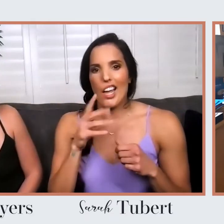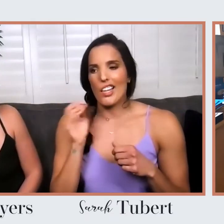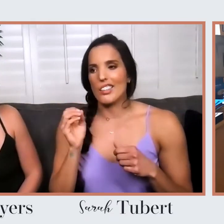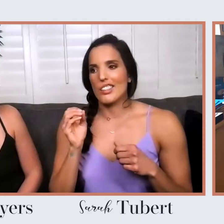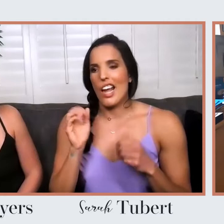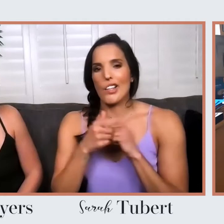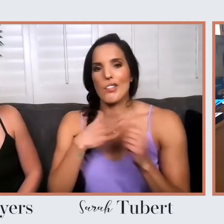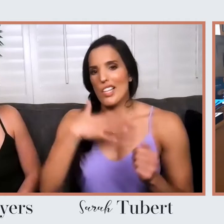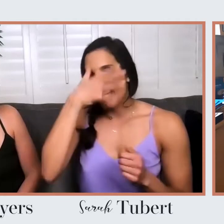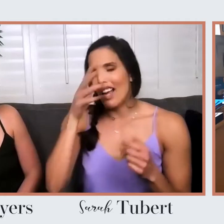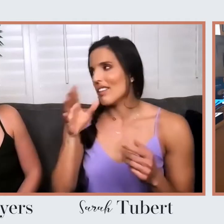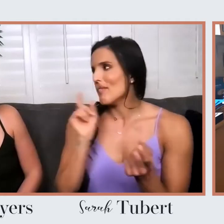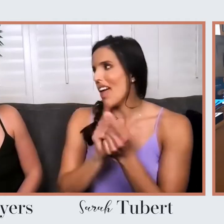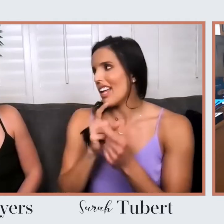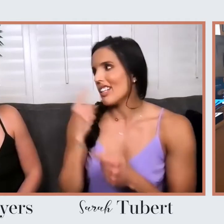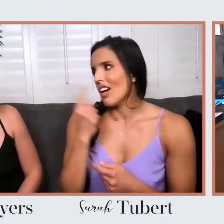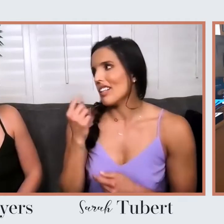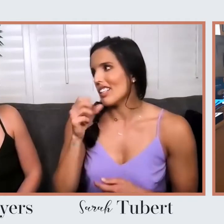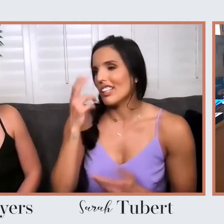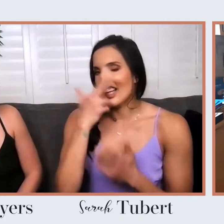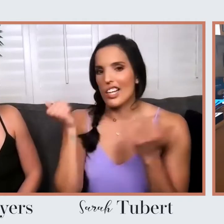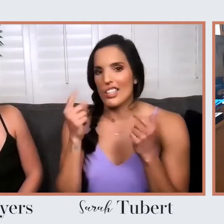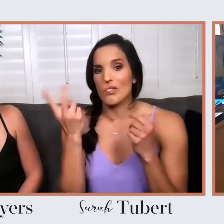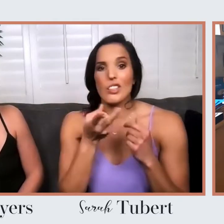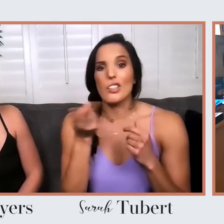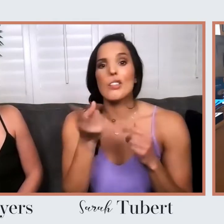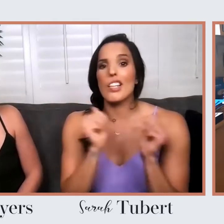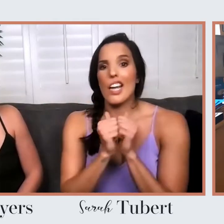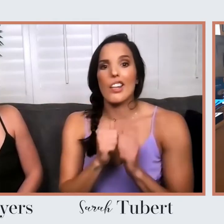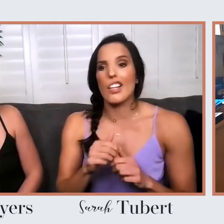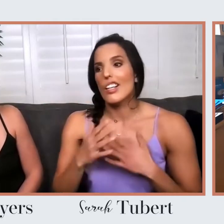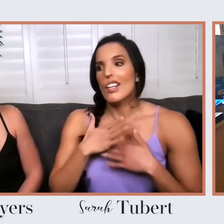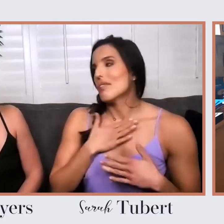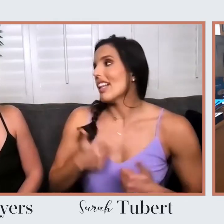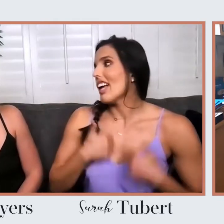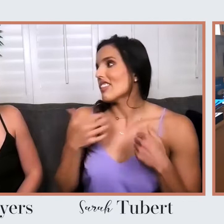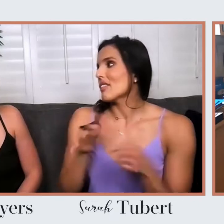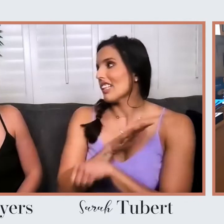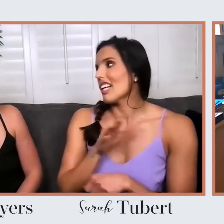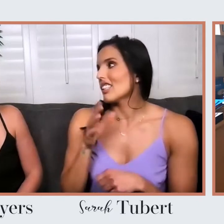and how you and my dad met, it's always hilarious. And when you two are together, my life is complete.